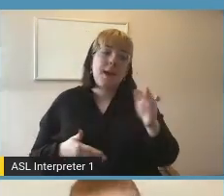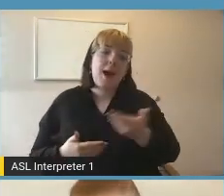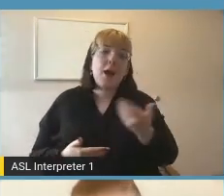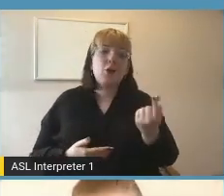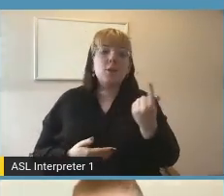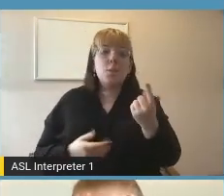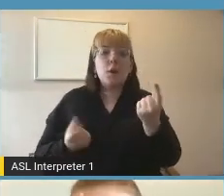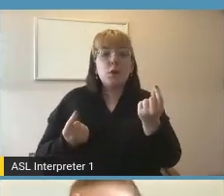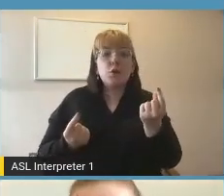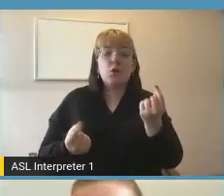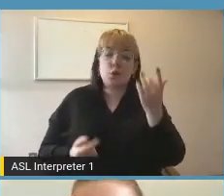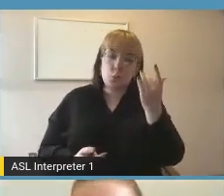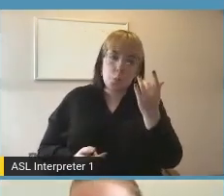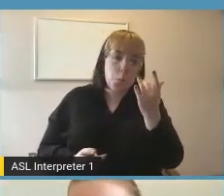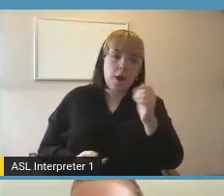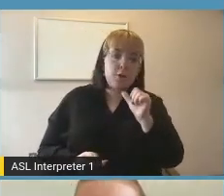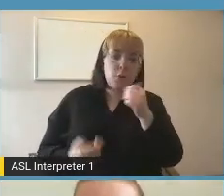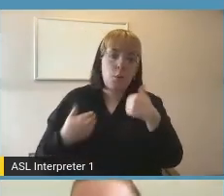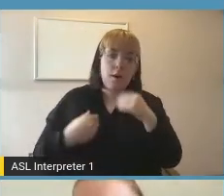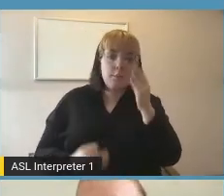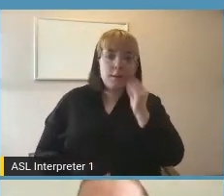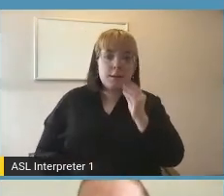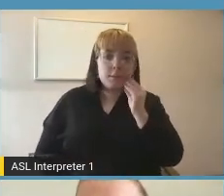you have heard from the Vermont Historical Society and they put together complicated,